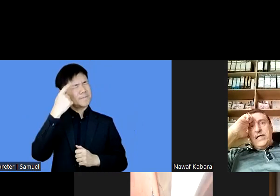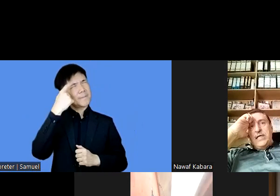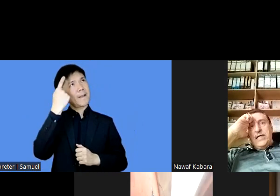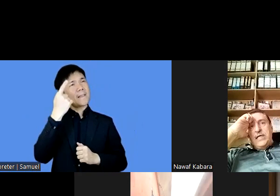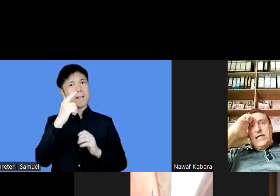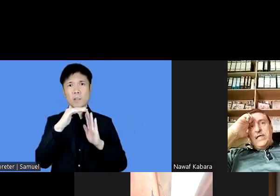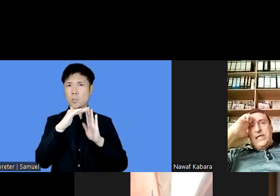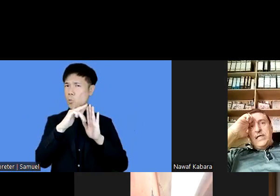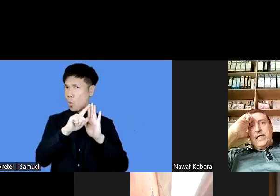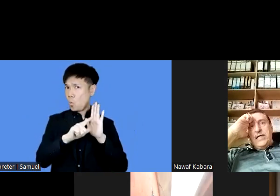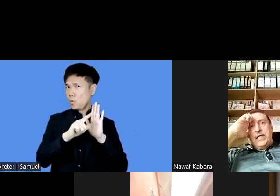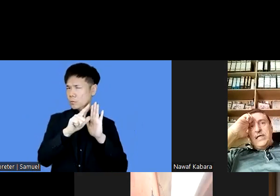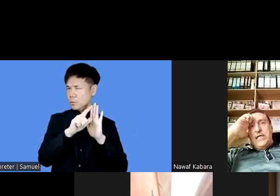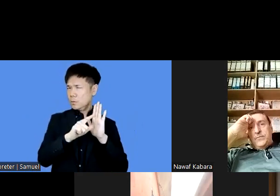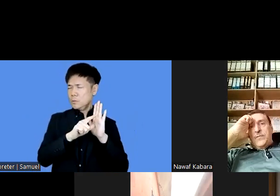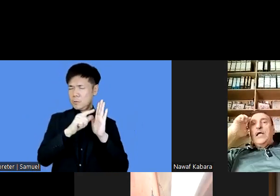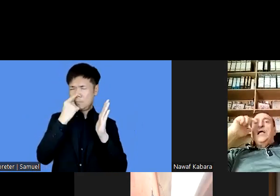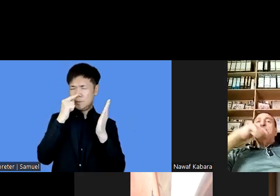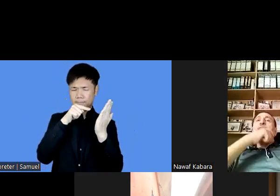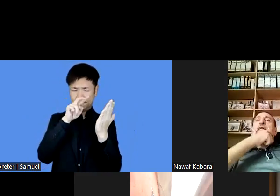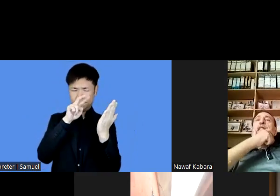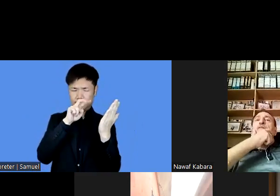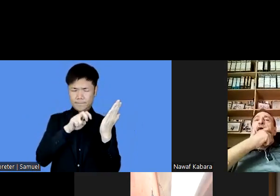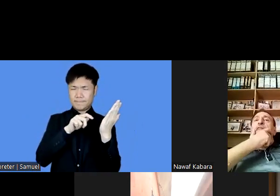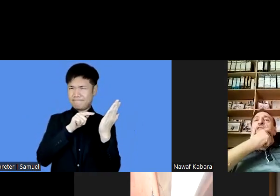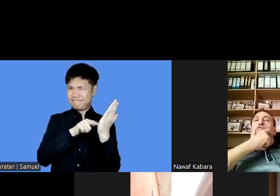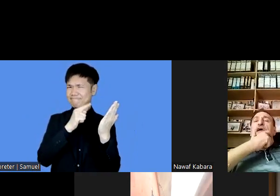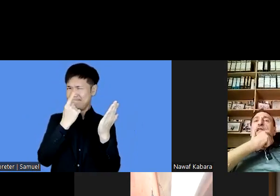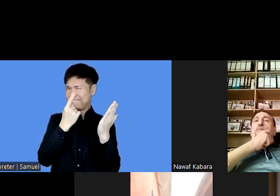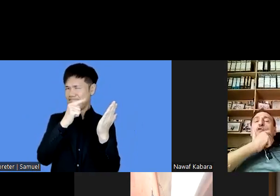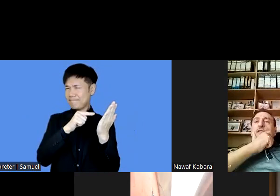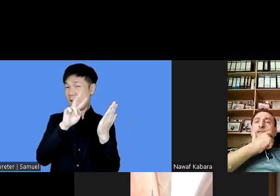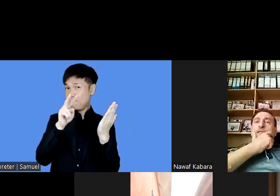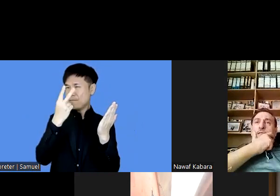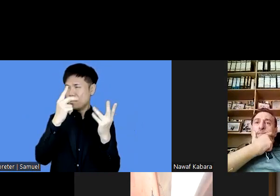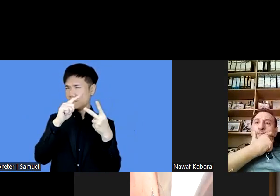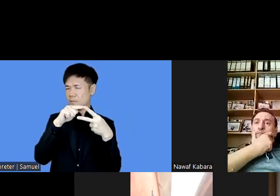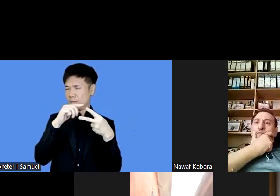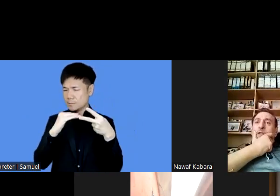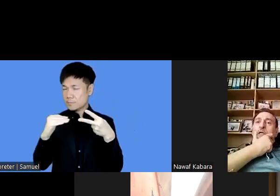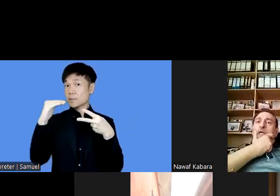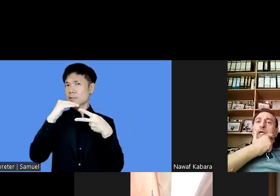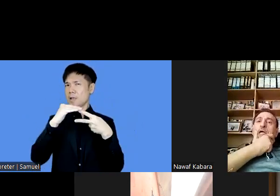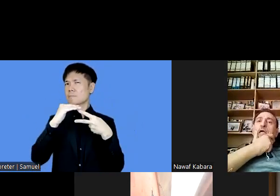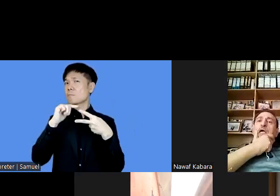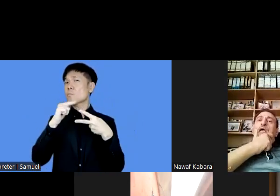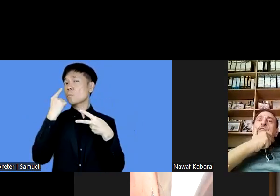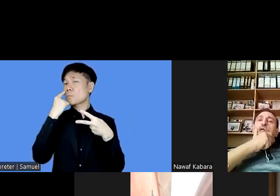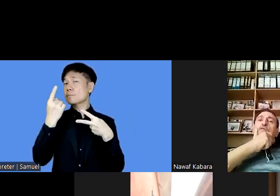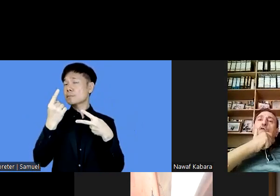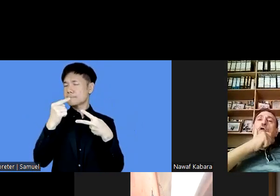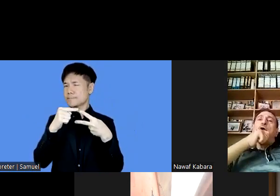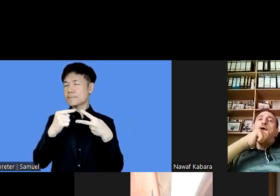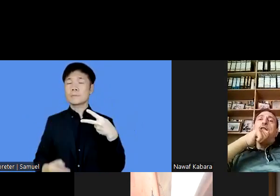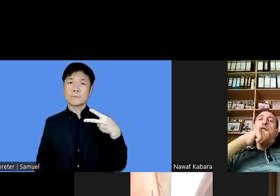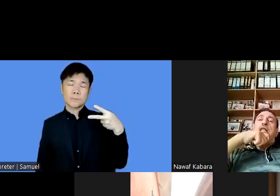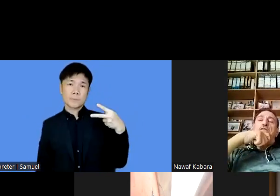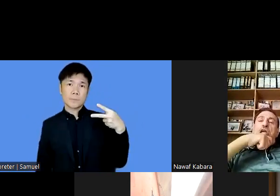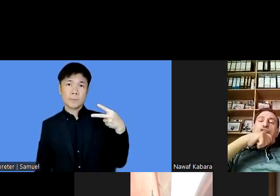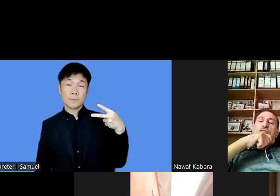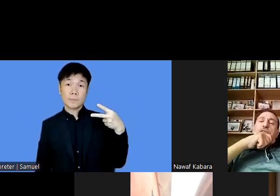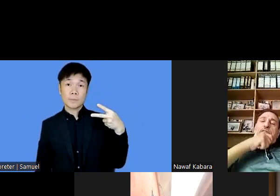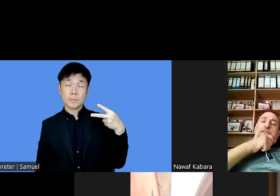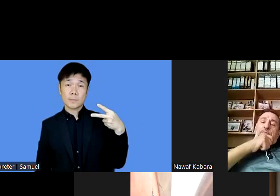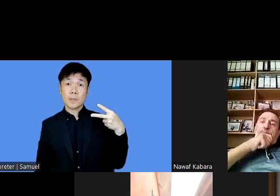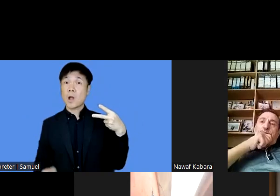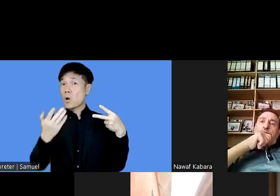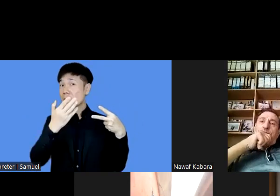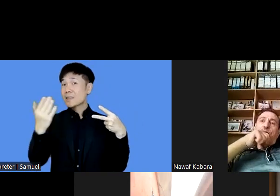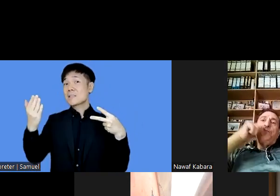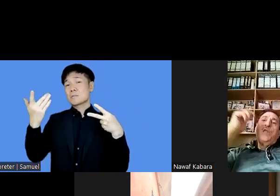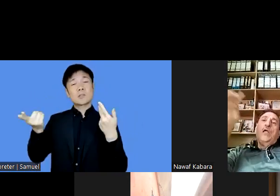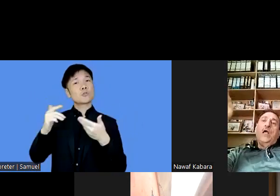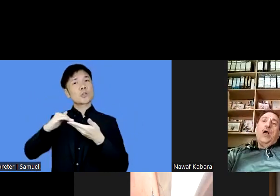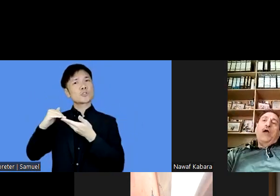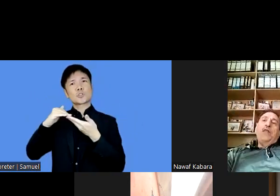The second level I think is of vital importance, is for relief agencies, where they're preparing